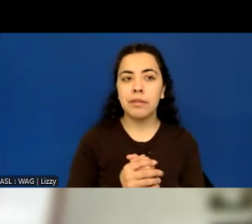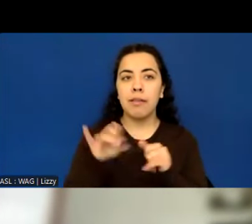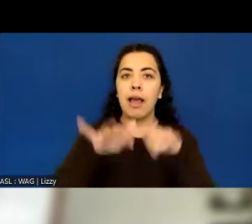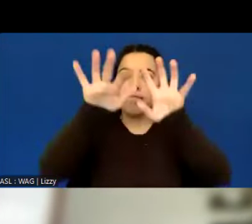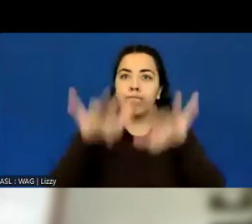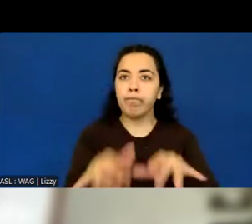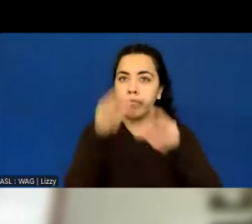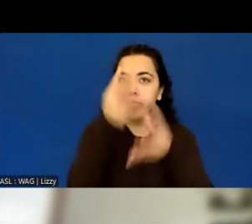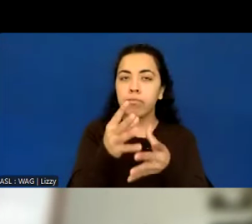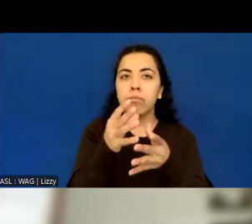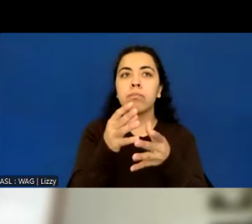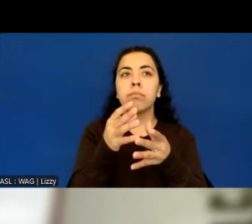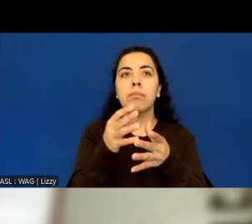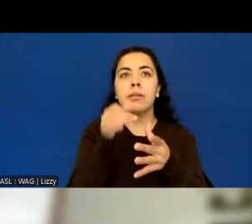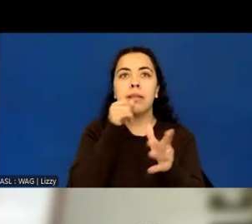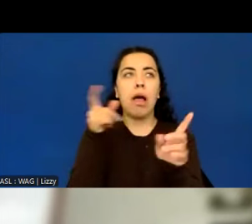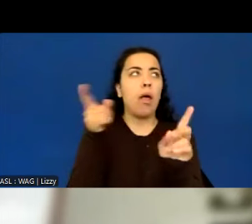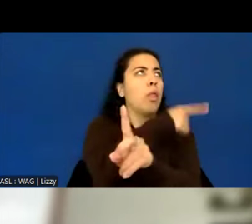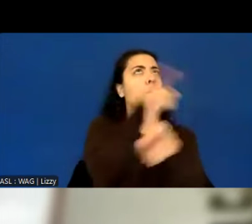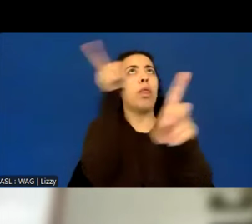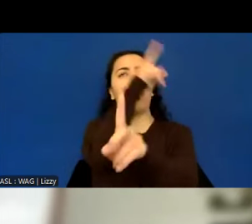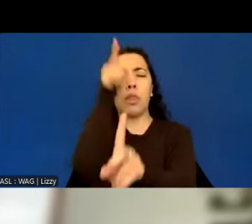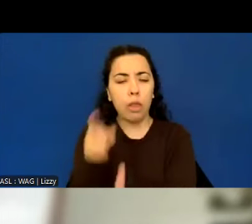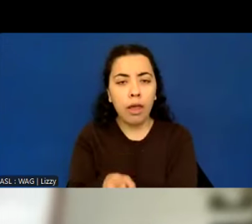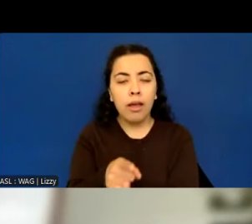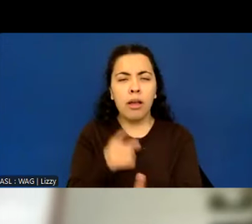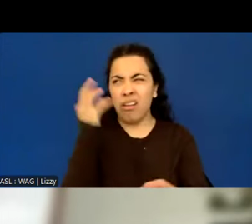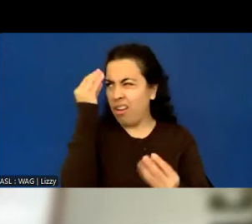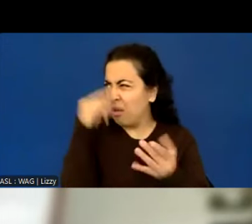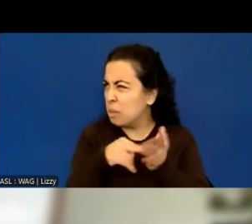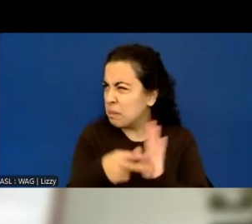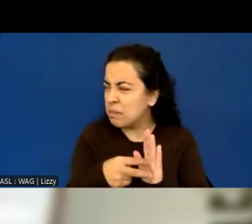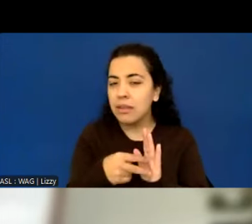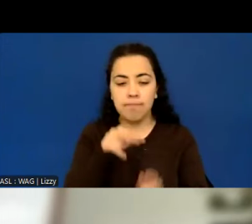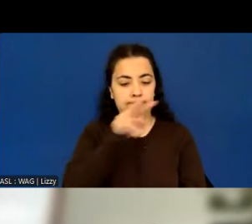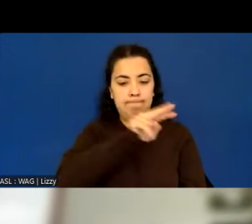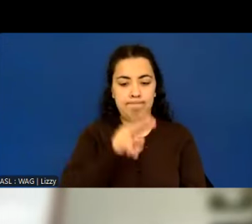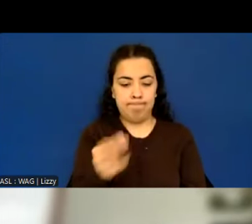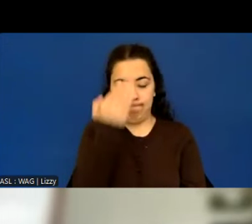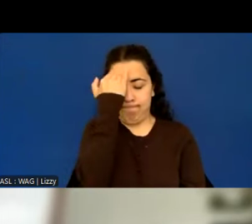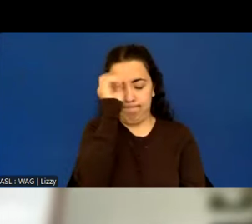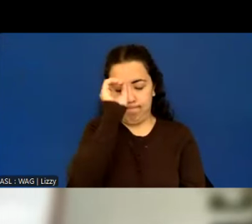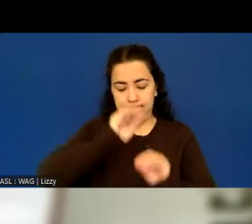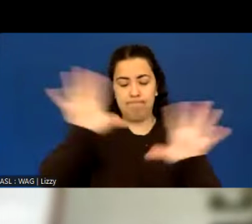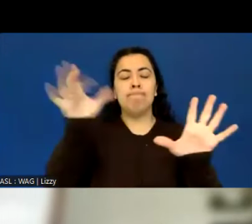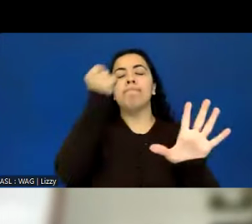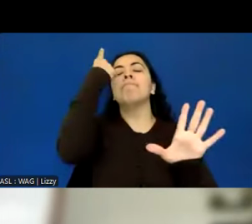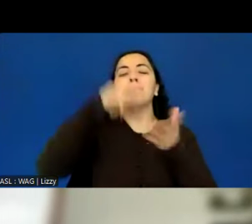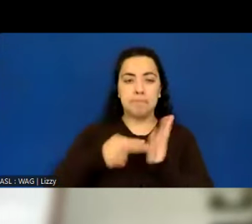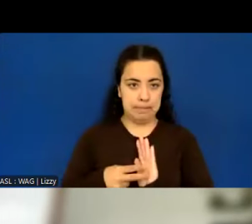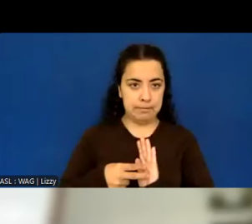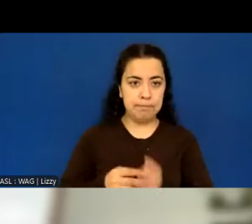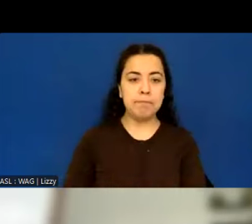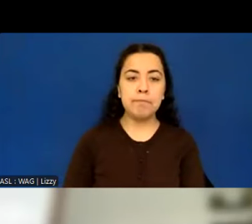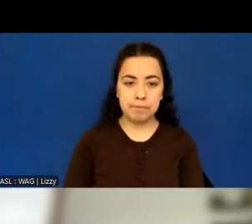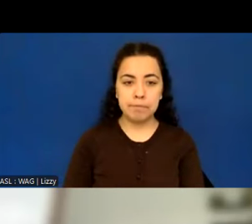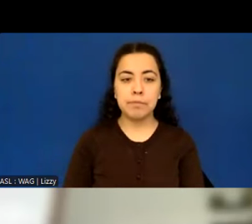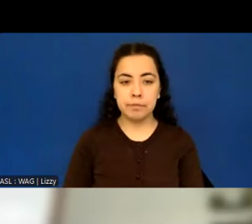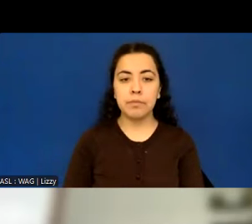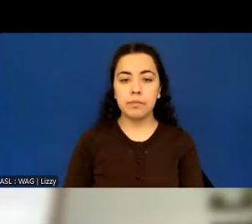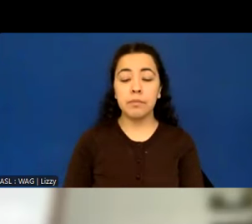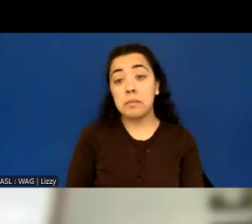require unnecessary effort to be understood. Something that typically surprises our clients